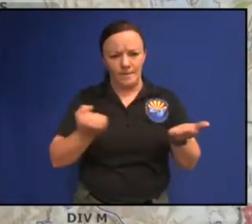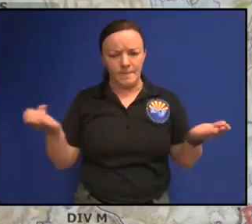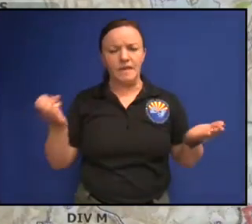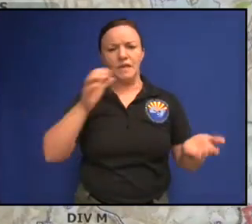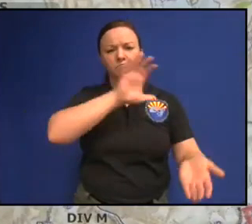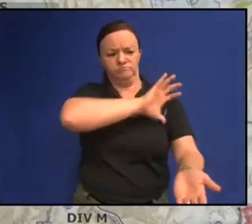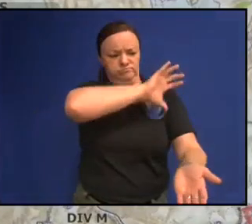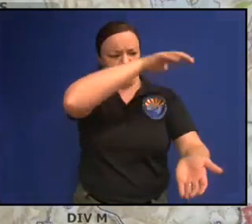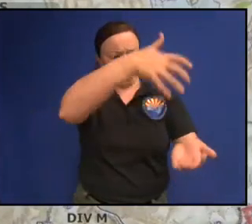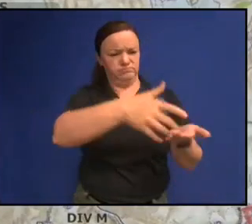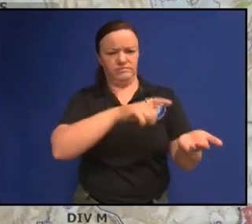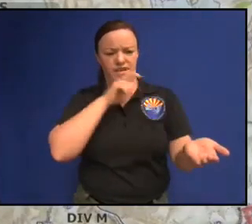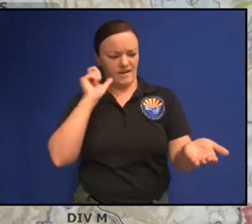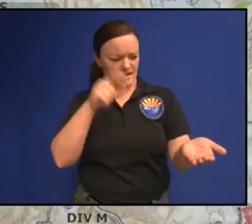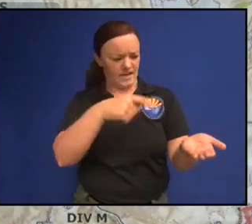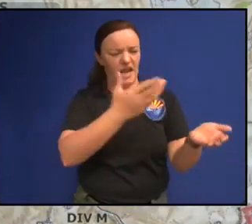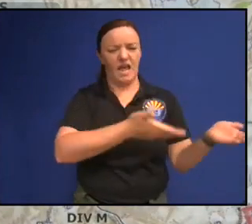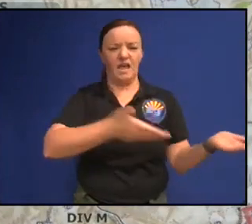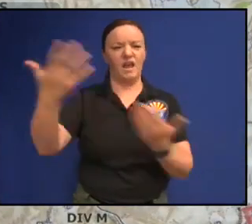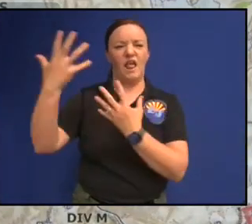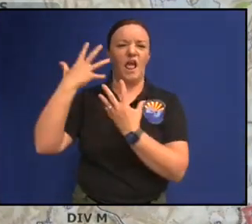WATER HANDLING EQUIPMENT, HOSES, PUMPS, ET CETERA, HAS